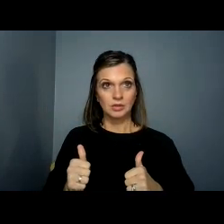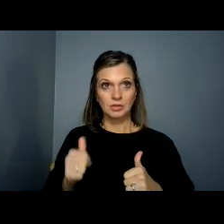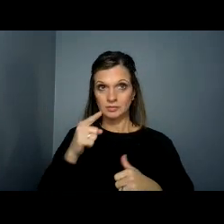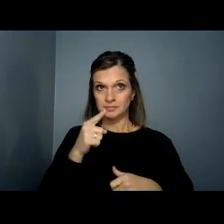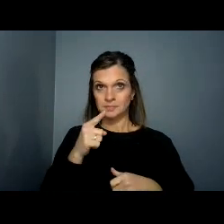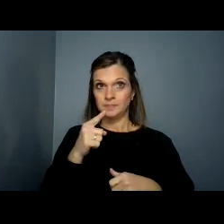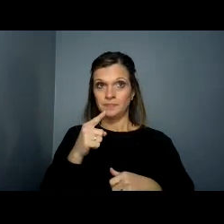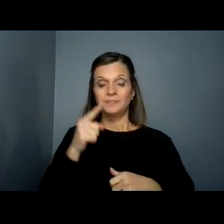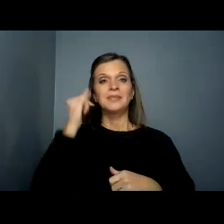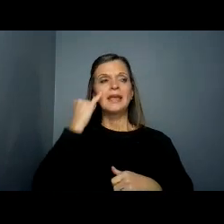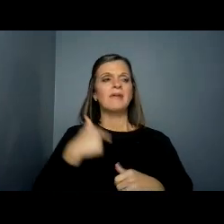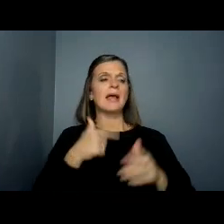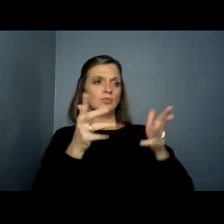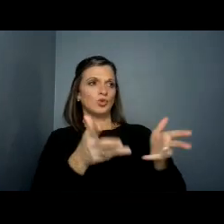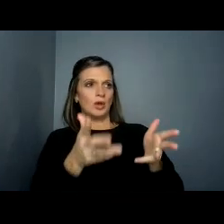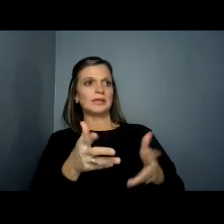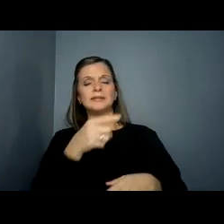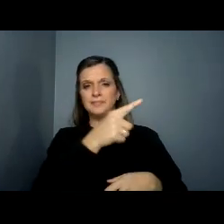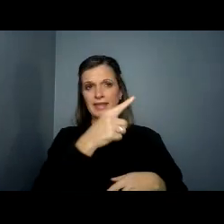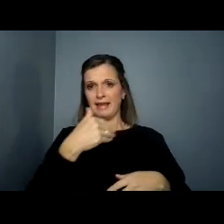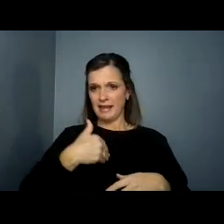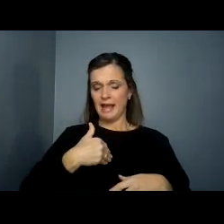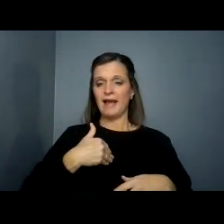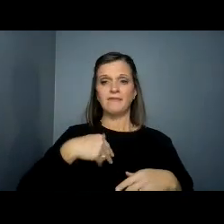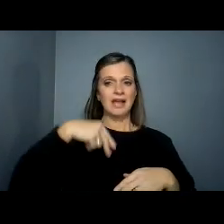If I'm talking to somebody with that high frequency hearing loss,